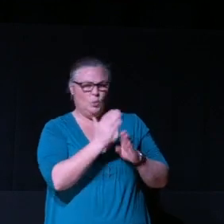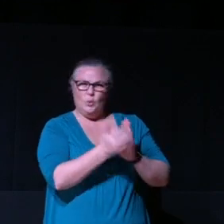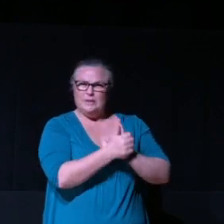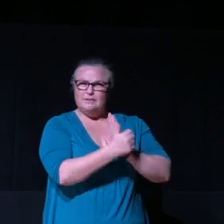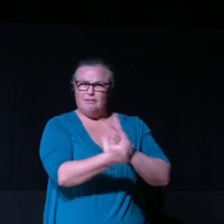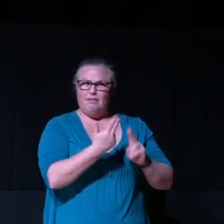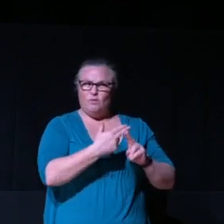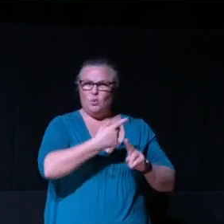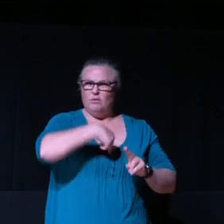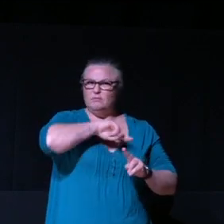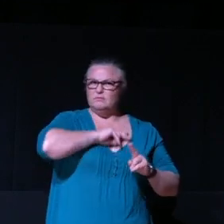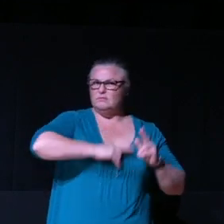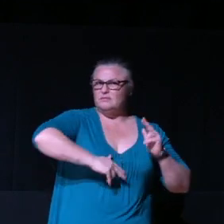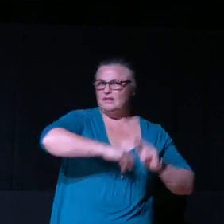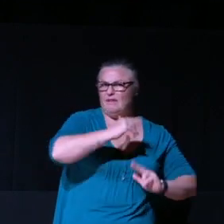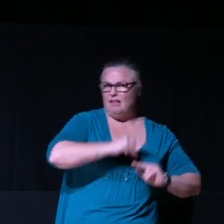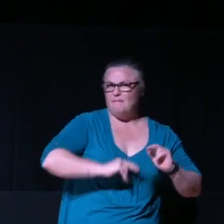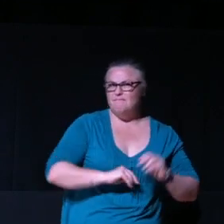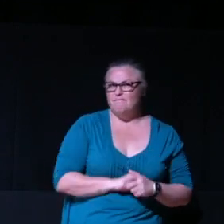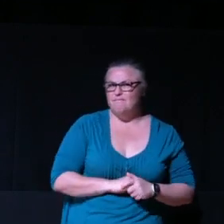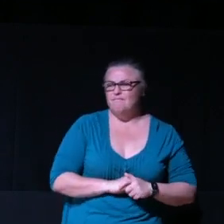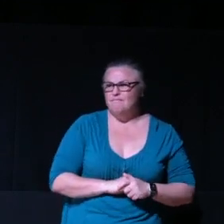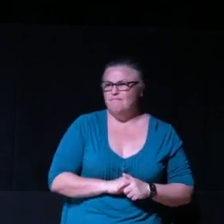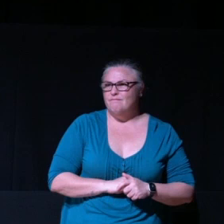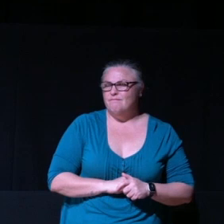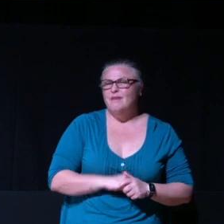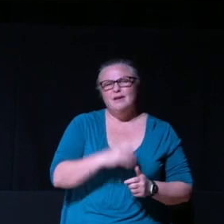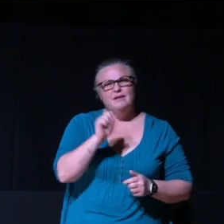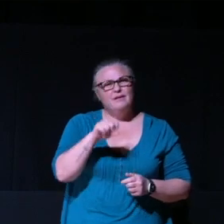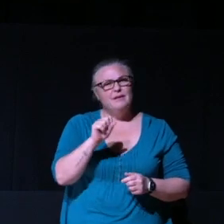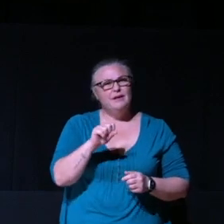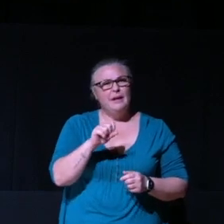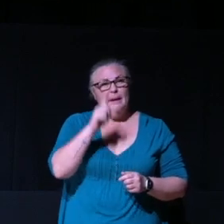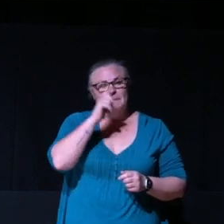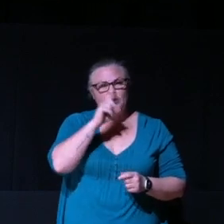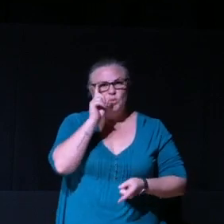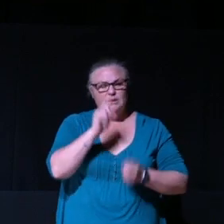have this moment where you're confronted with people's comments that may be negative about